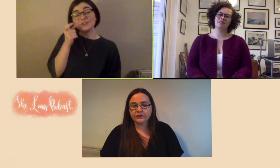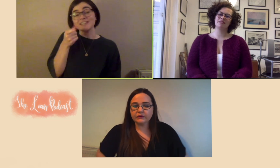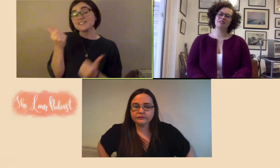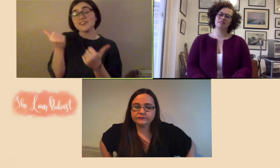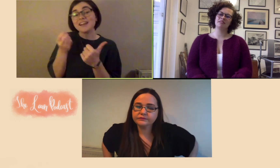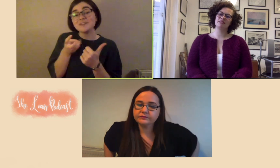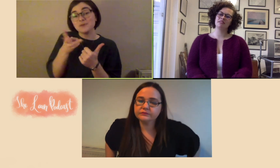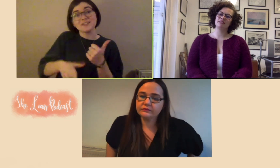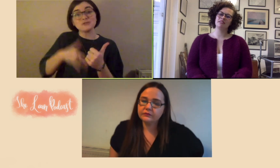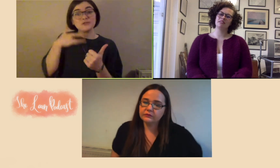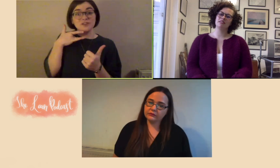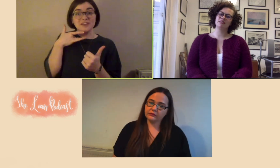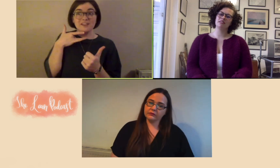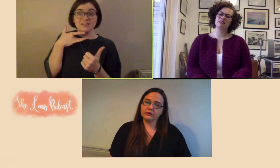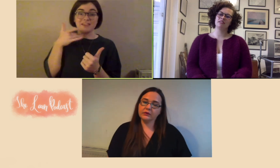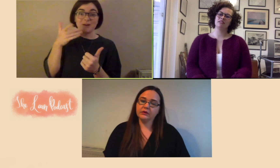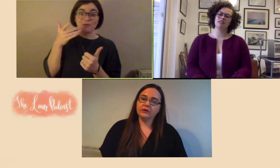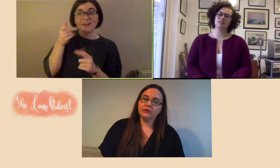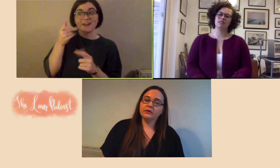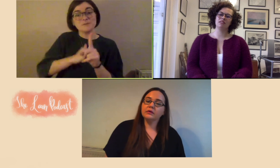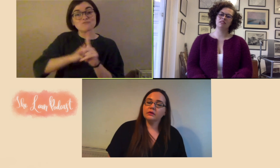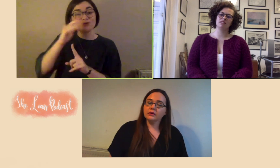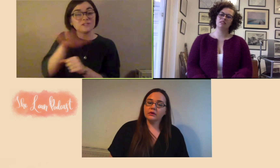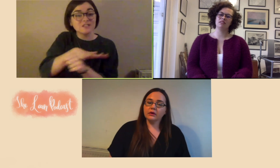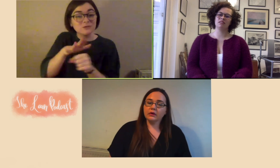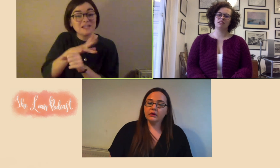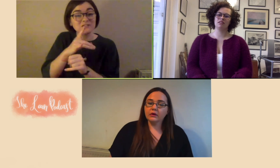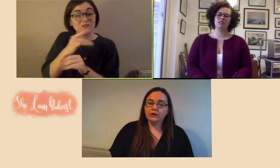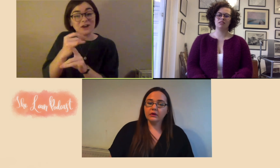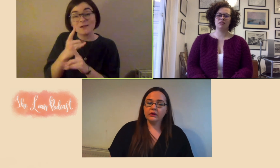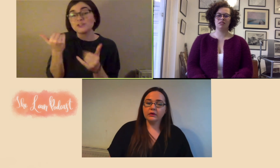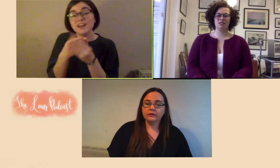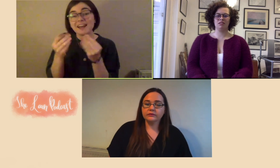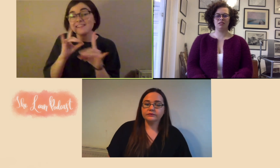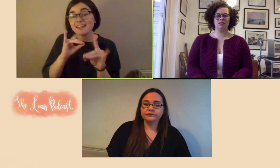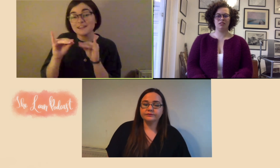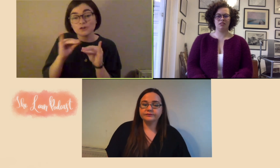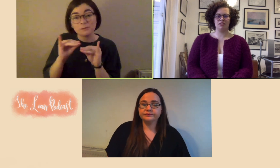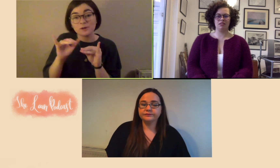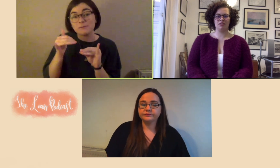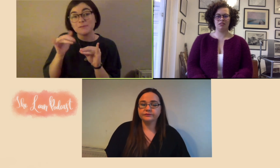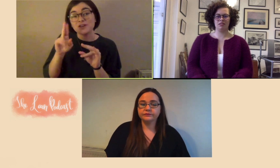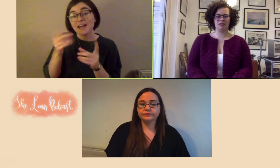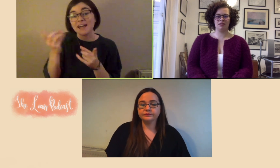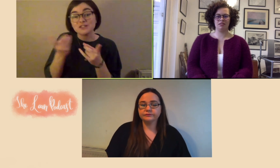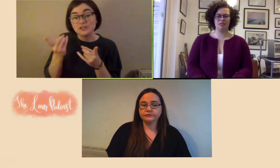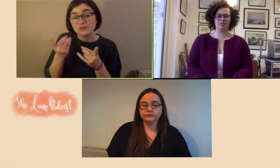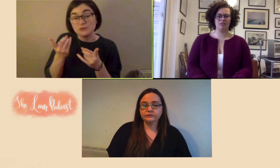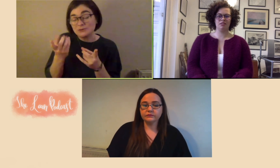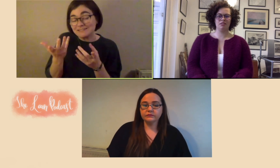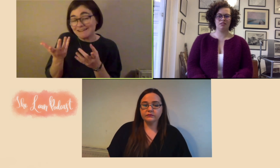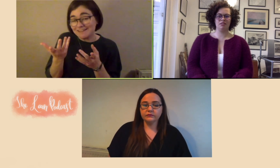Yeah, and I'm just wondering, do you feel like there's any way to kind of improve that situation or anything that an interpreter can do